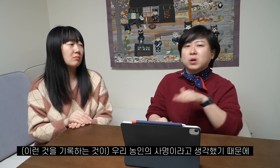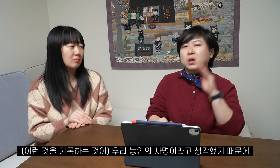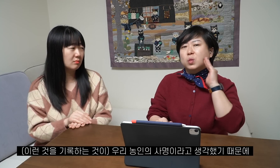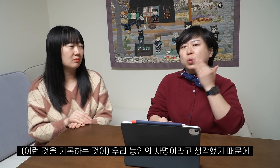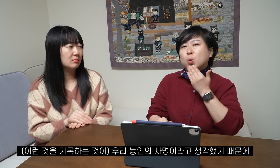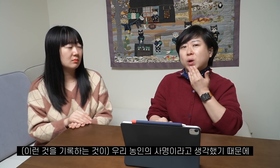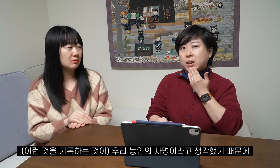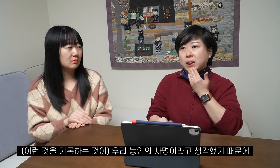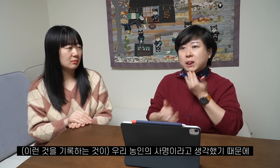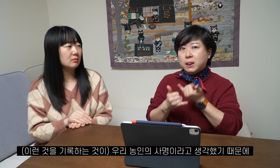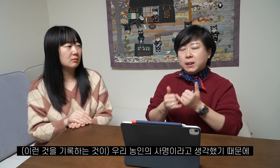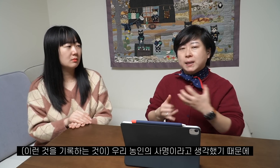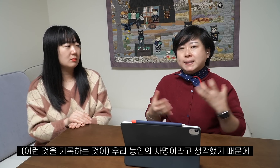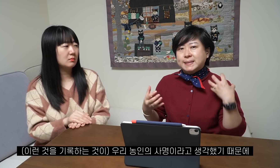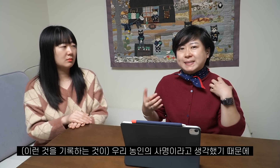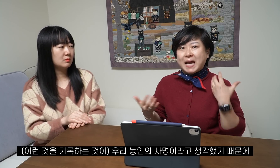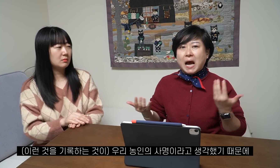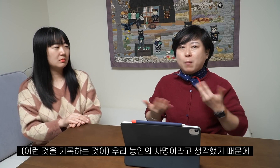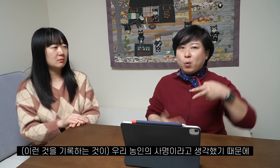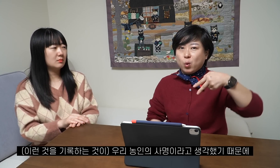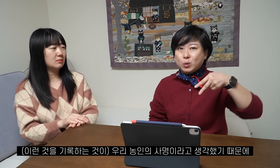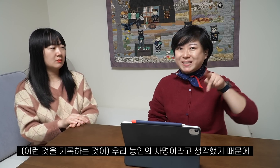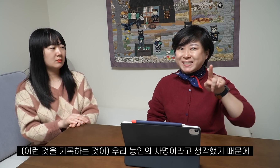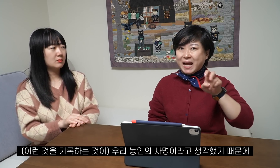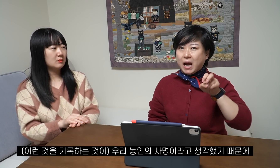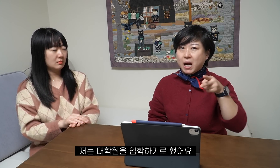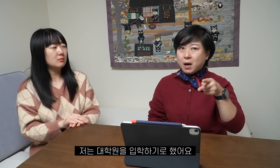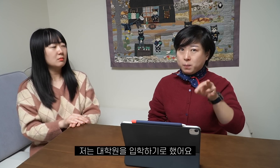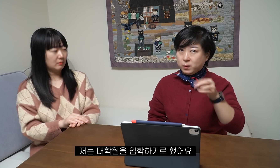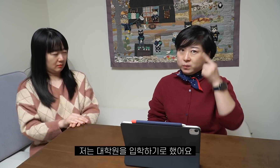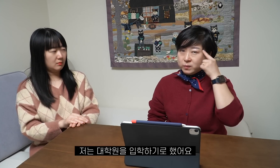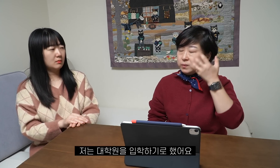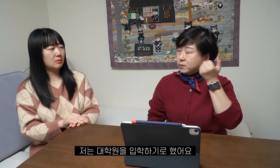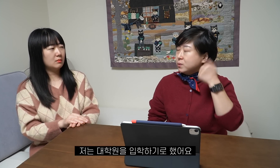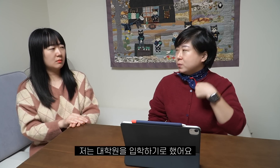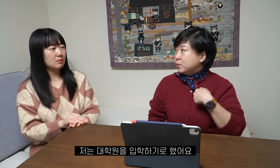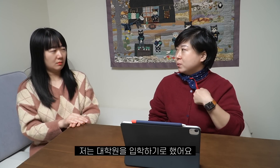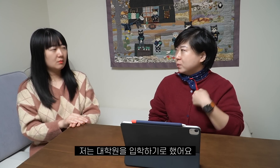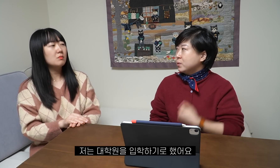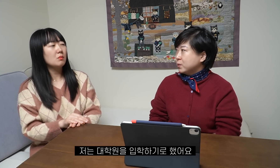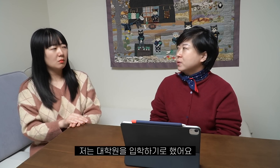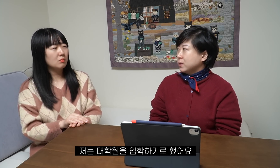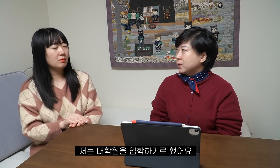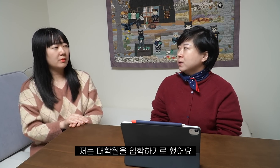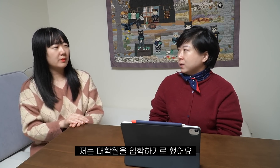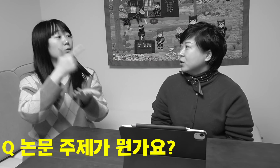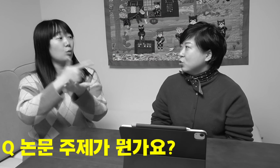I decided to enter graduate school because I thought it was the mission of the deaf (to record these things).